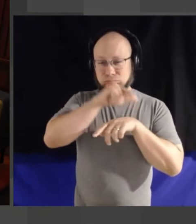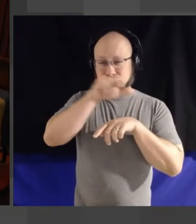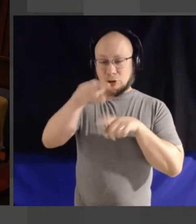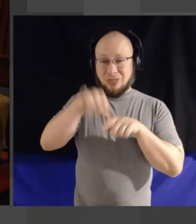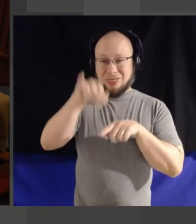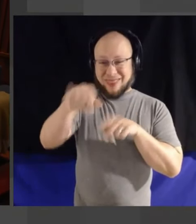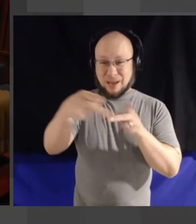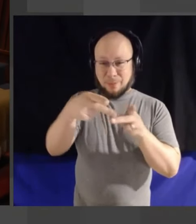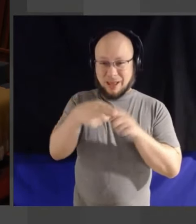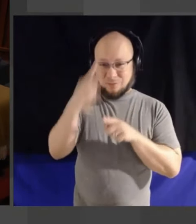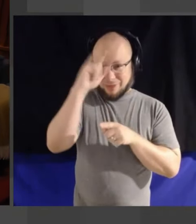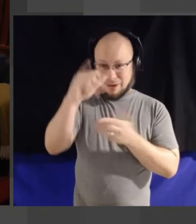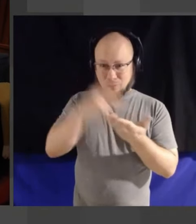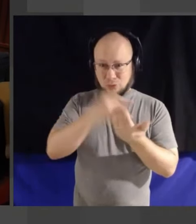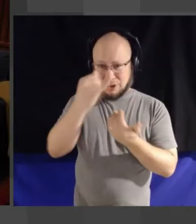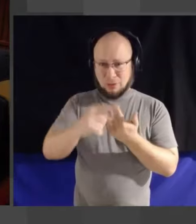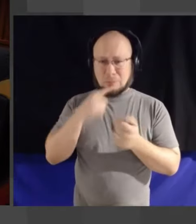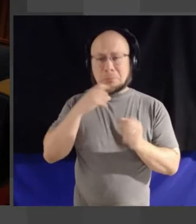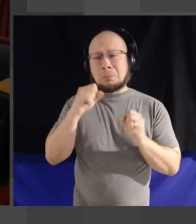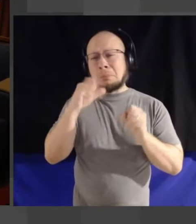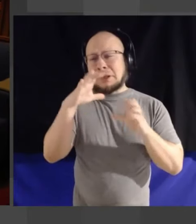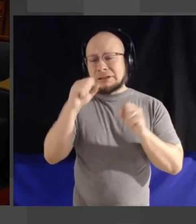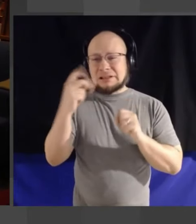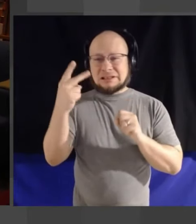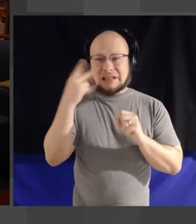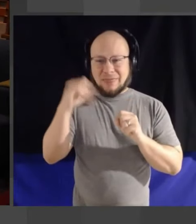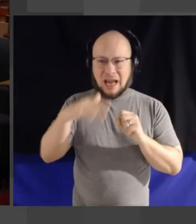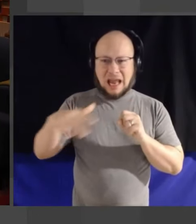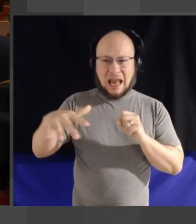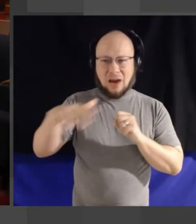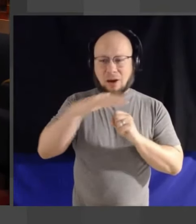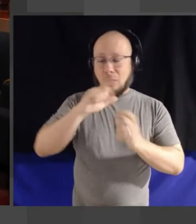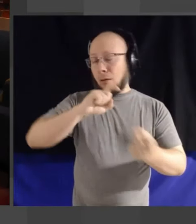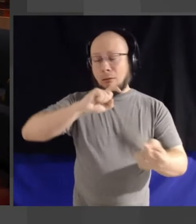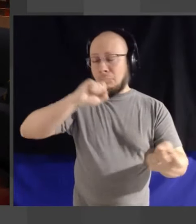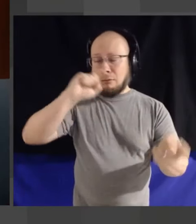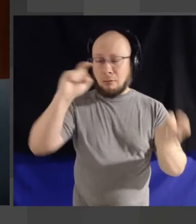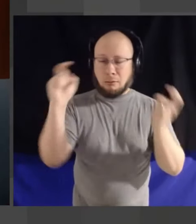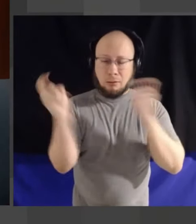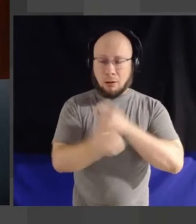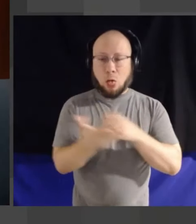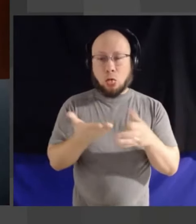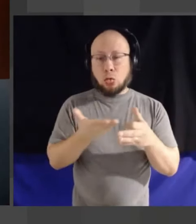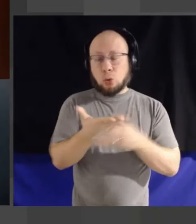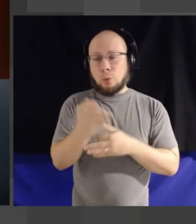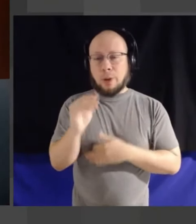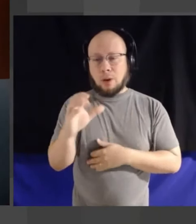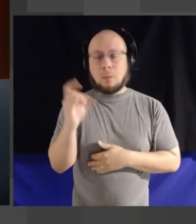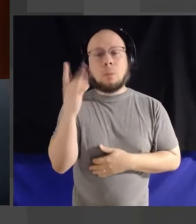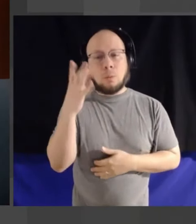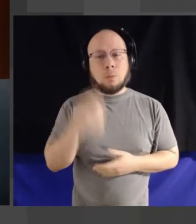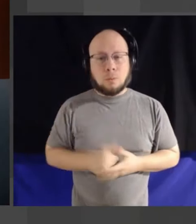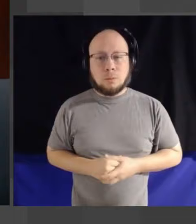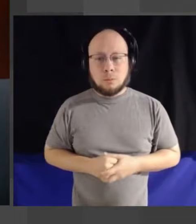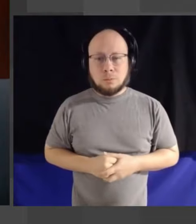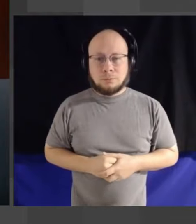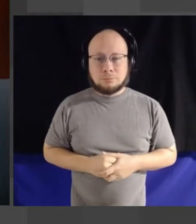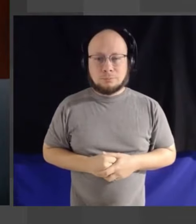I ACTUALLY WAS ABLE TO GO TO KOSOVO AT THE START OF THE